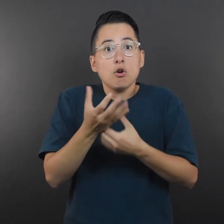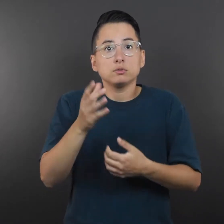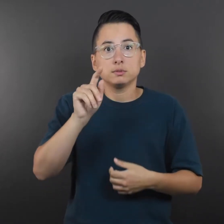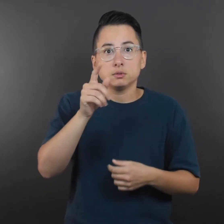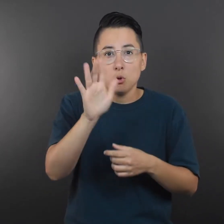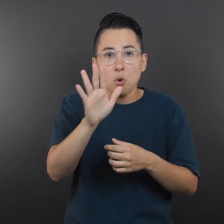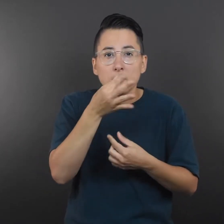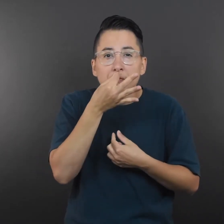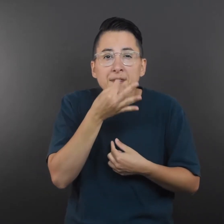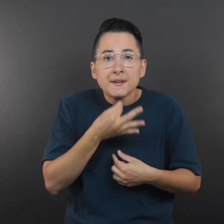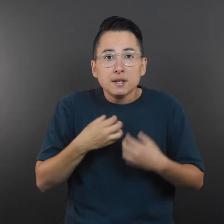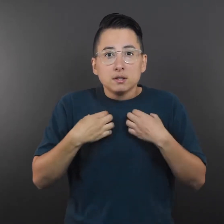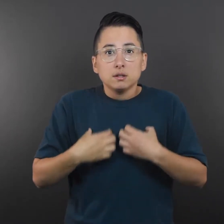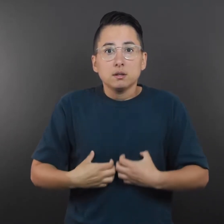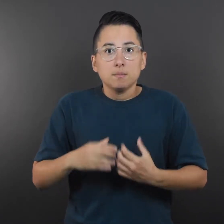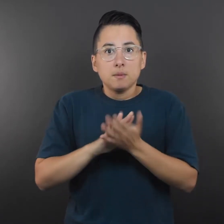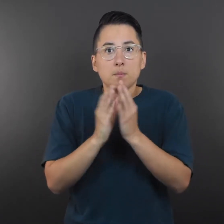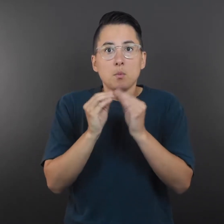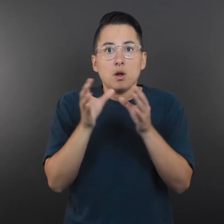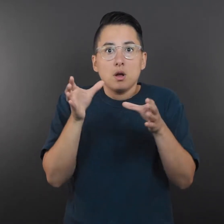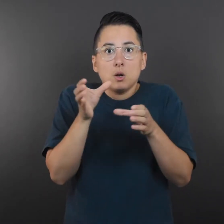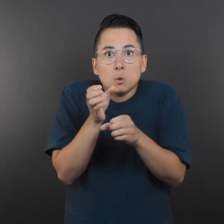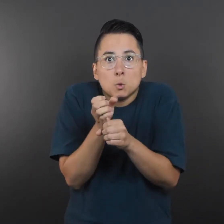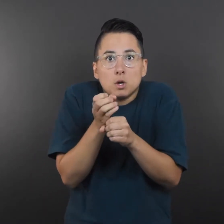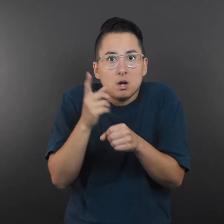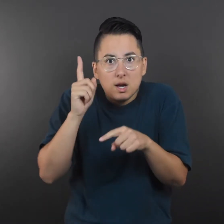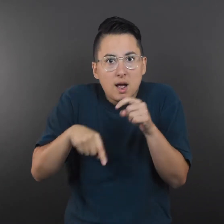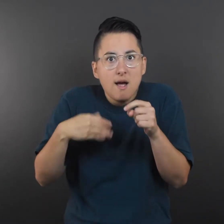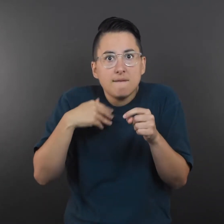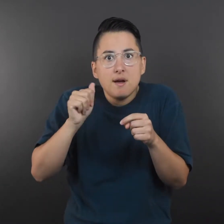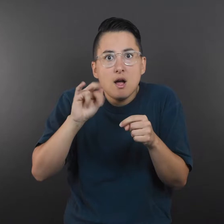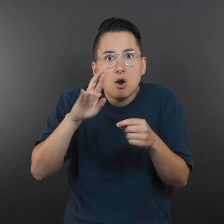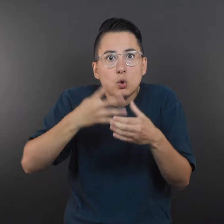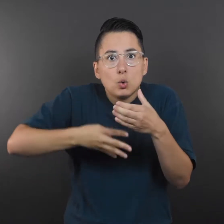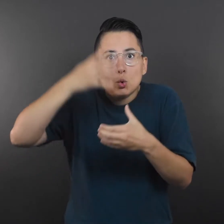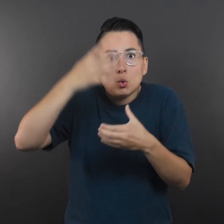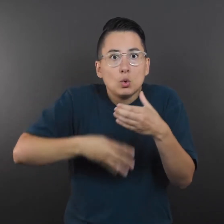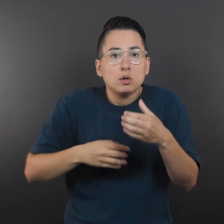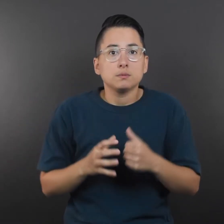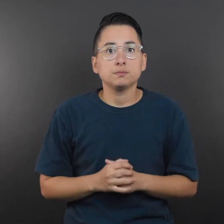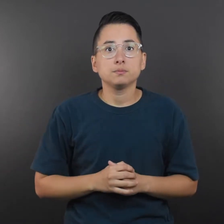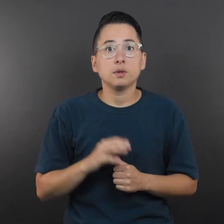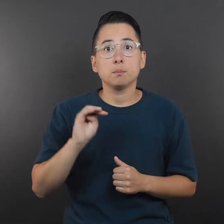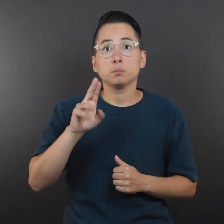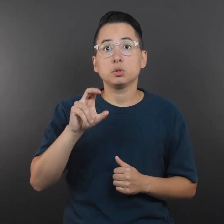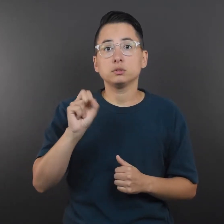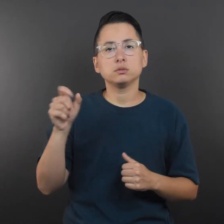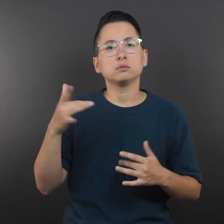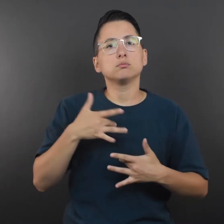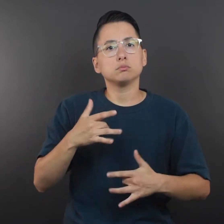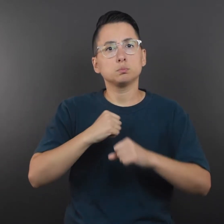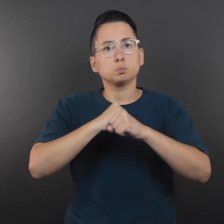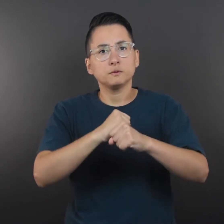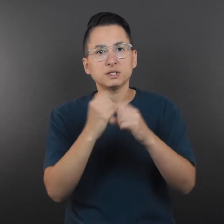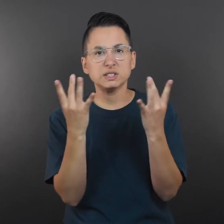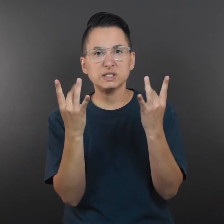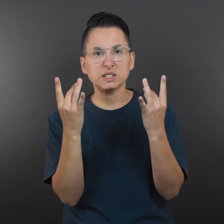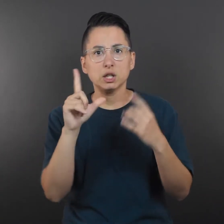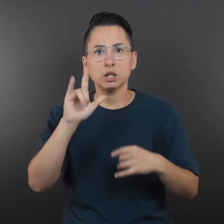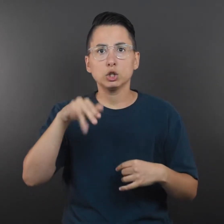Mucus is a normally a protective, sticky liquid that helps shield your lungs from irritants